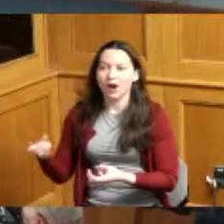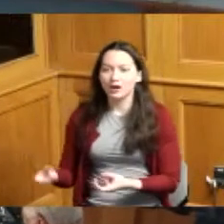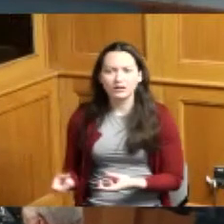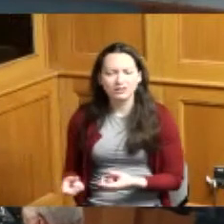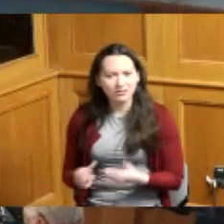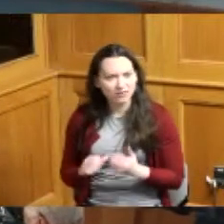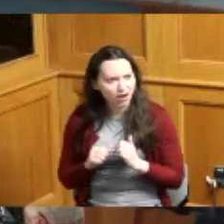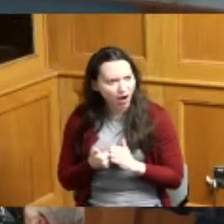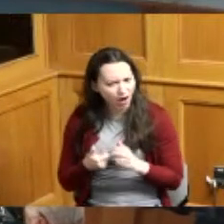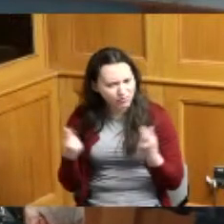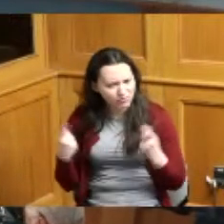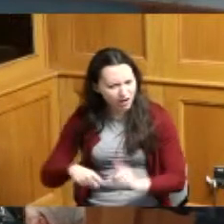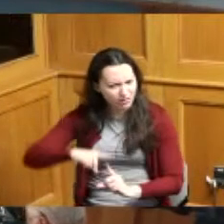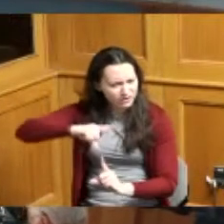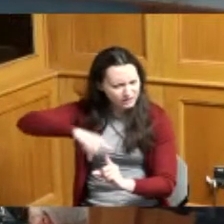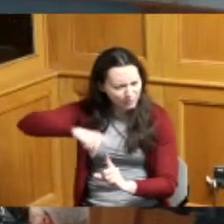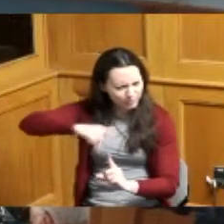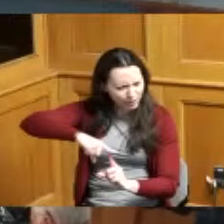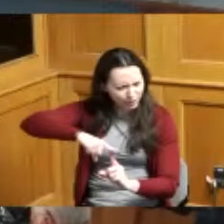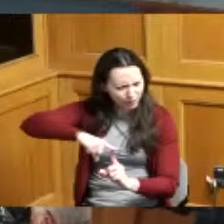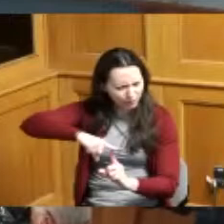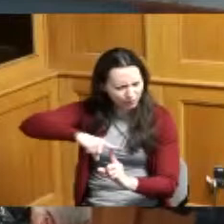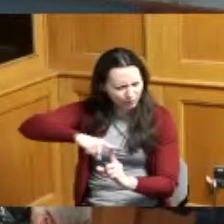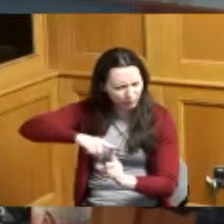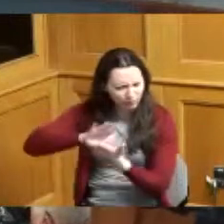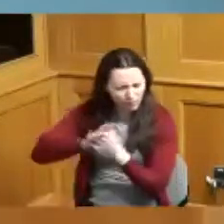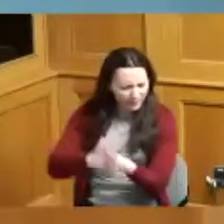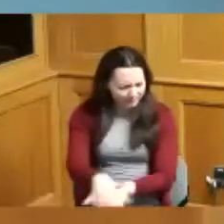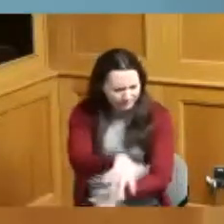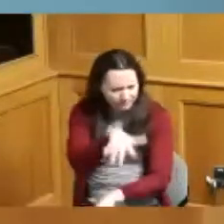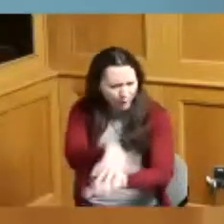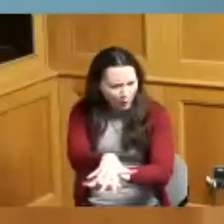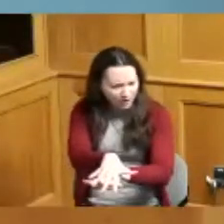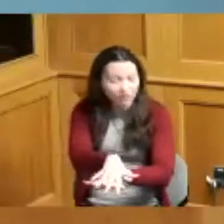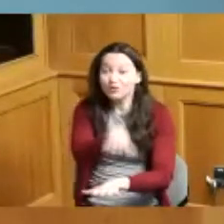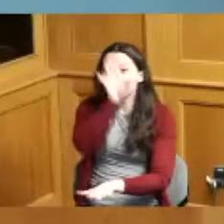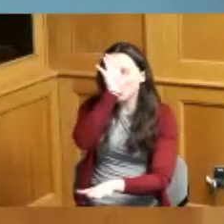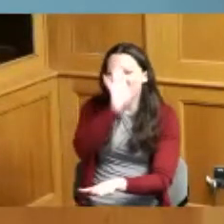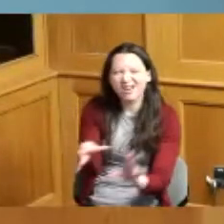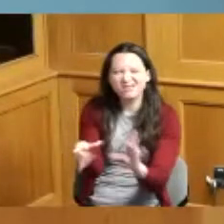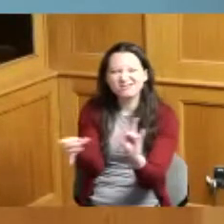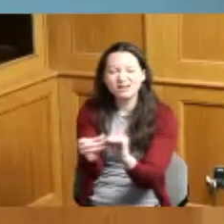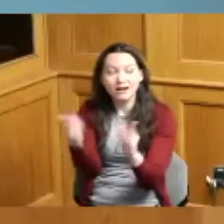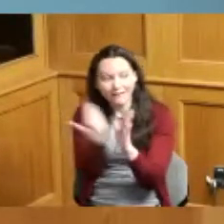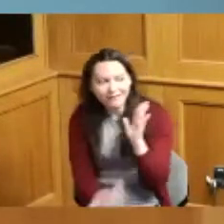can we make that temporary rank permanent I know you were saying they're gonna do it again in July